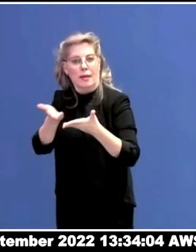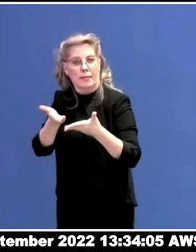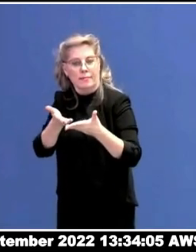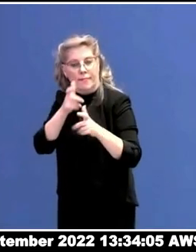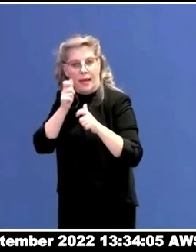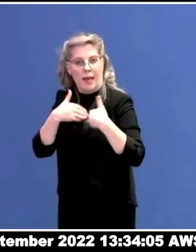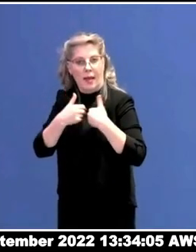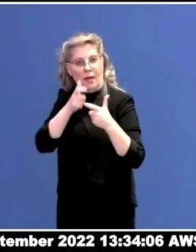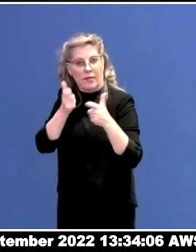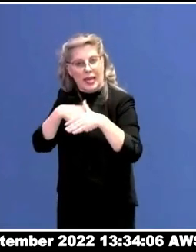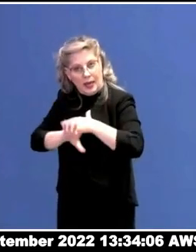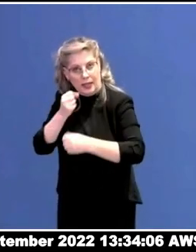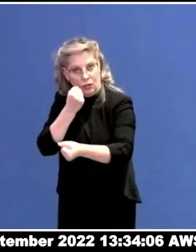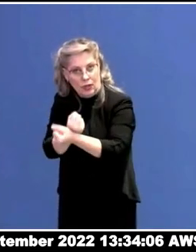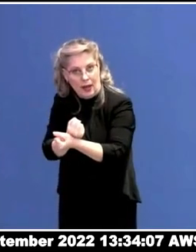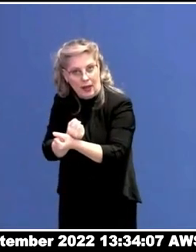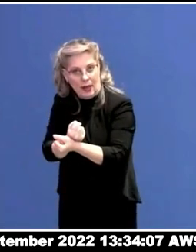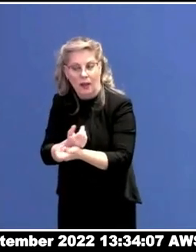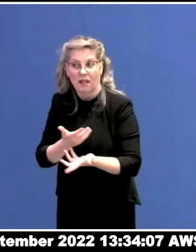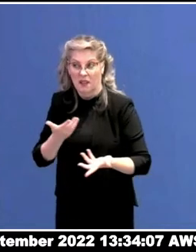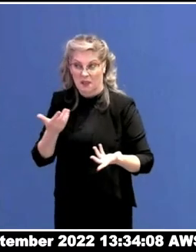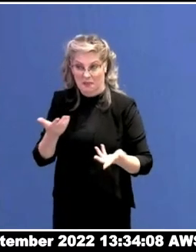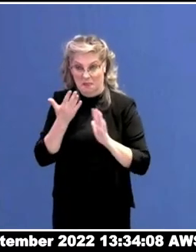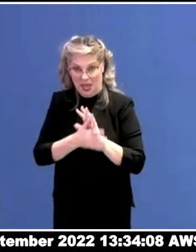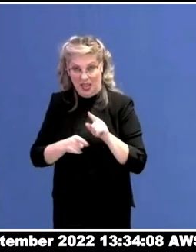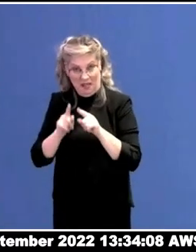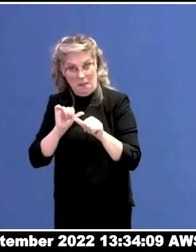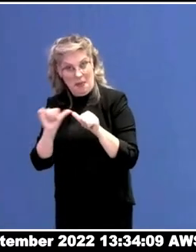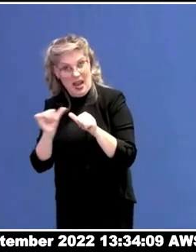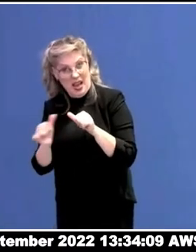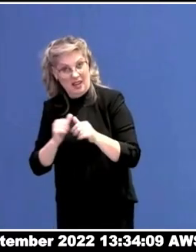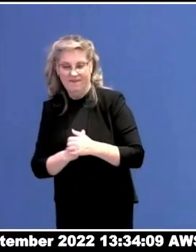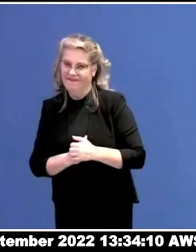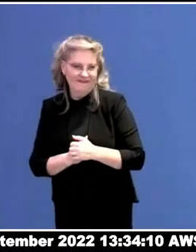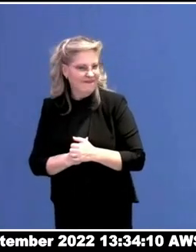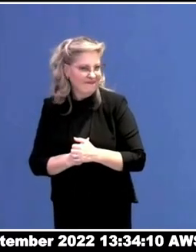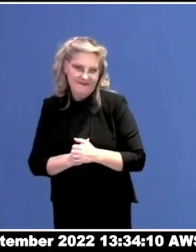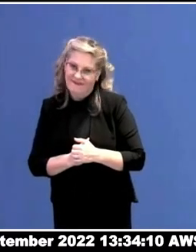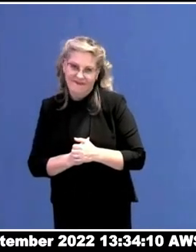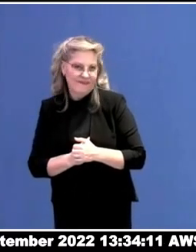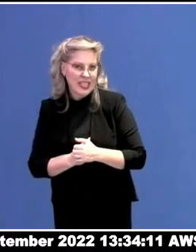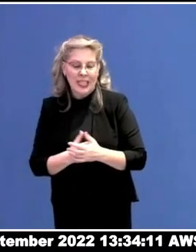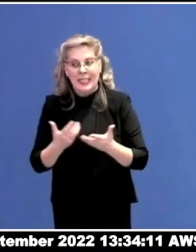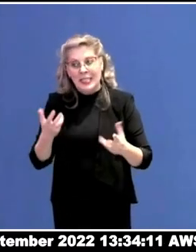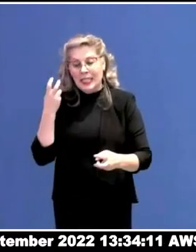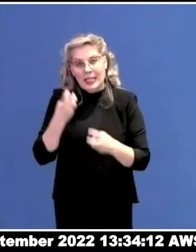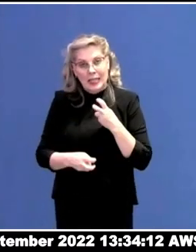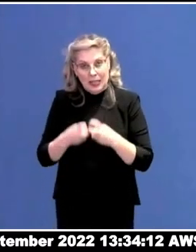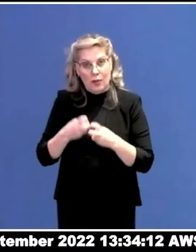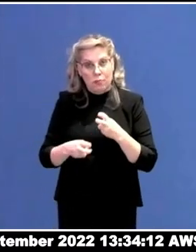The issue is that they are working in a prison, and the good order and security of the prison is the priority.